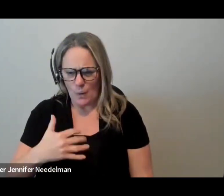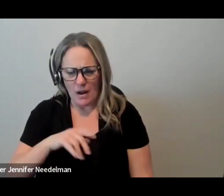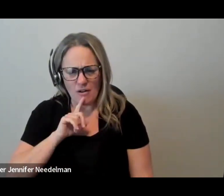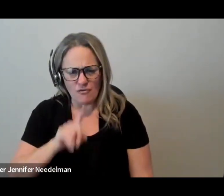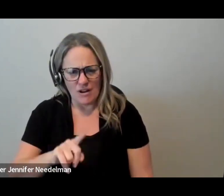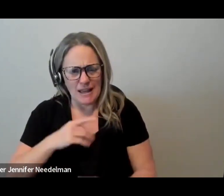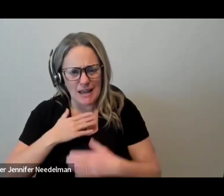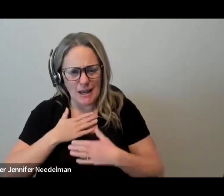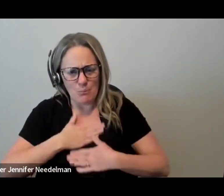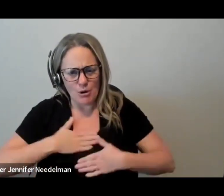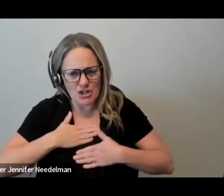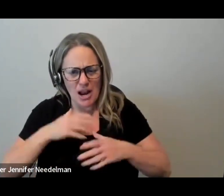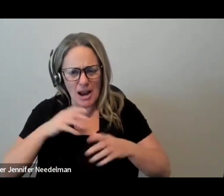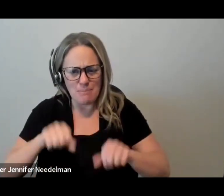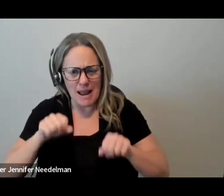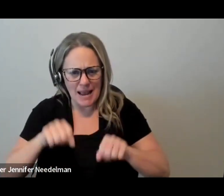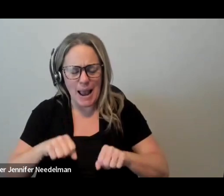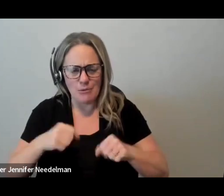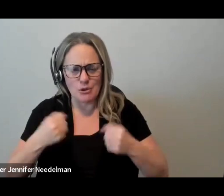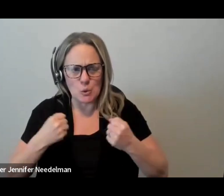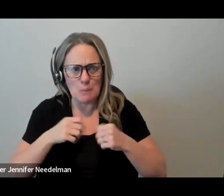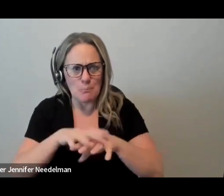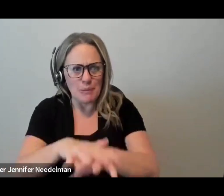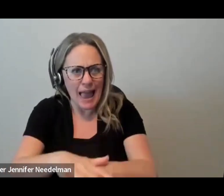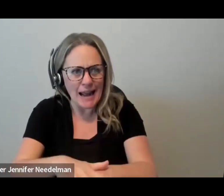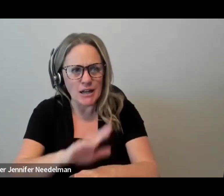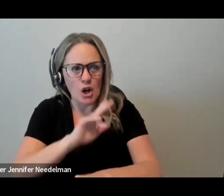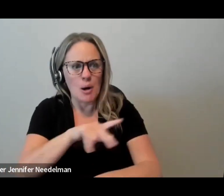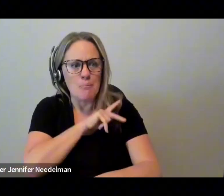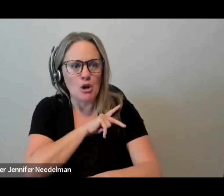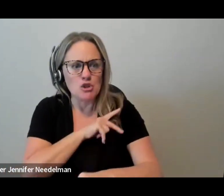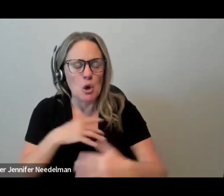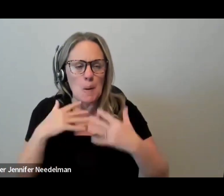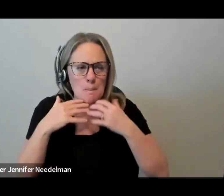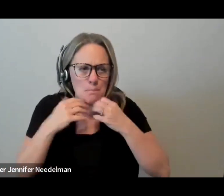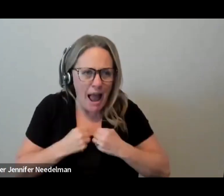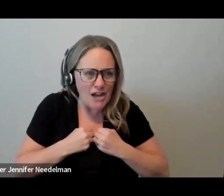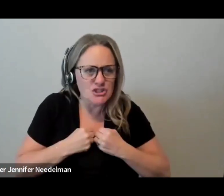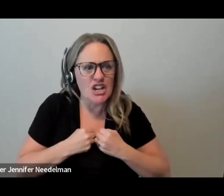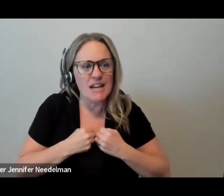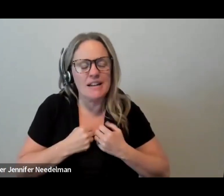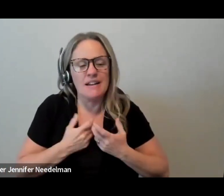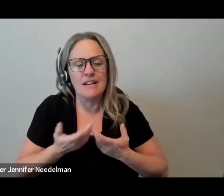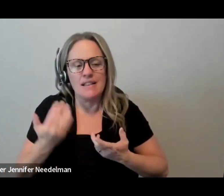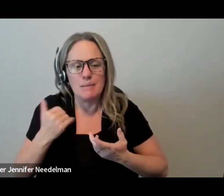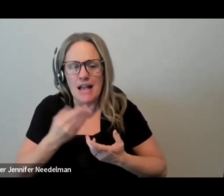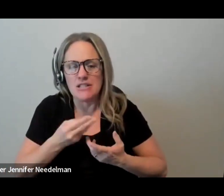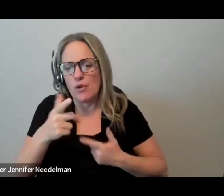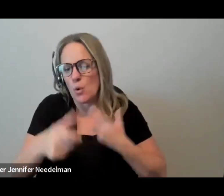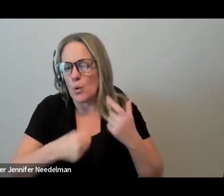to blend this personal passion and all this work that I've been doing over these last few years of my life with my